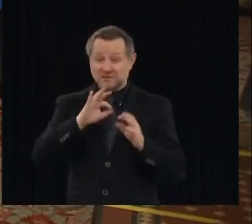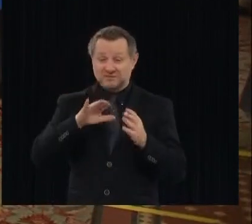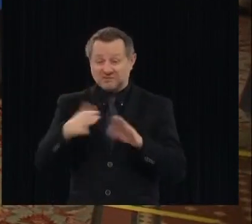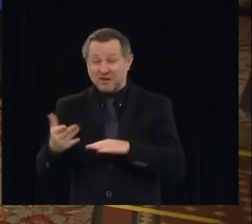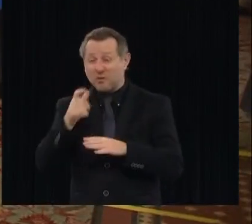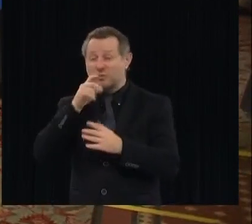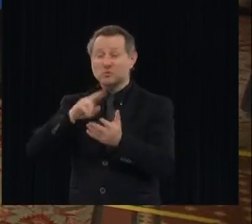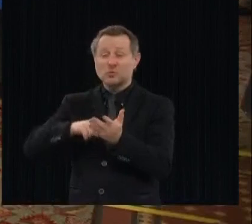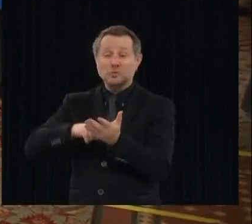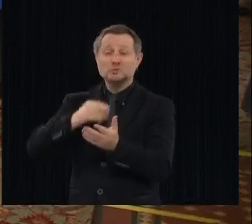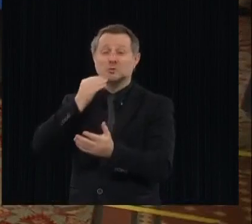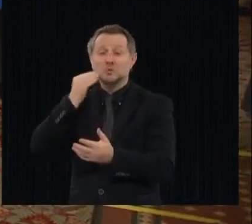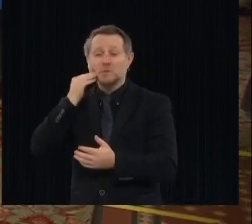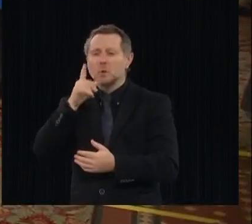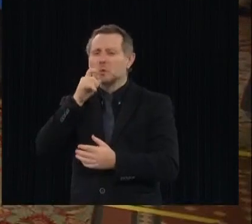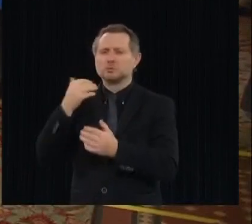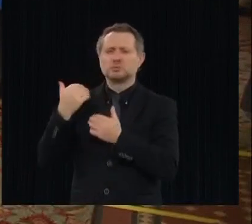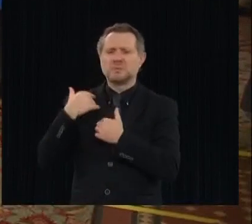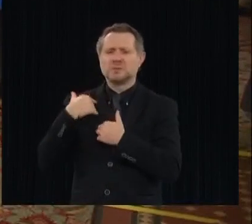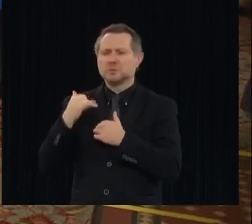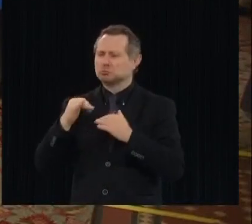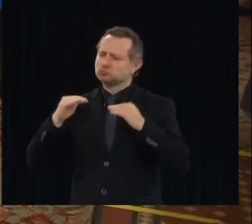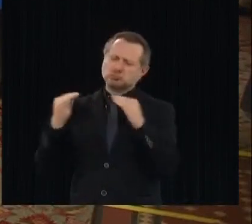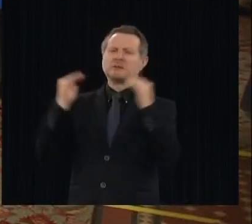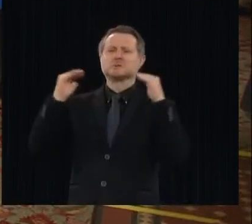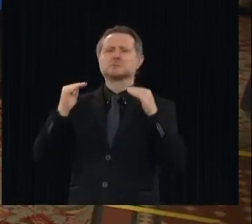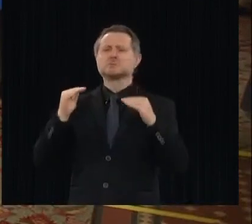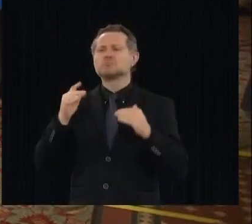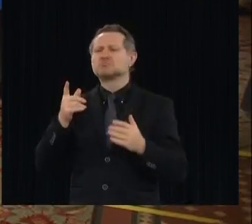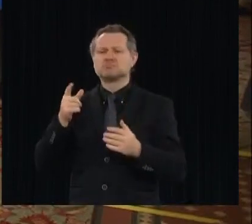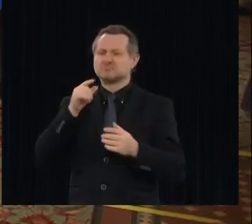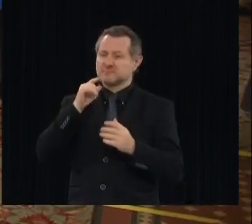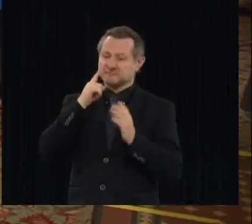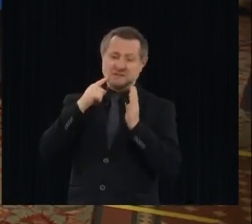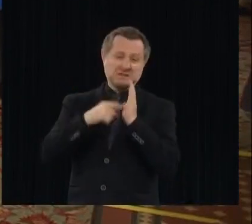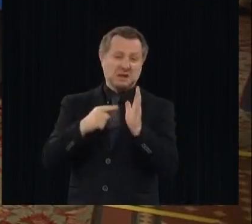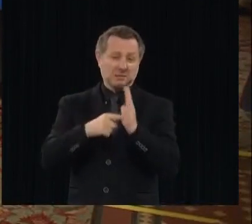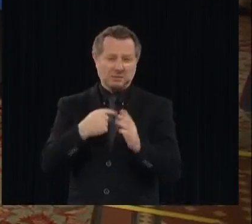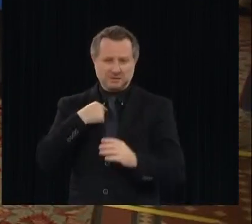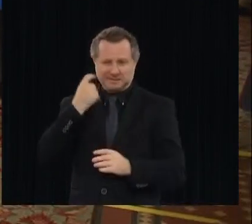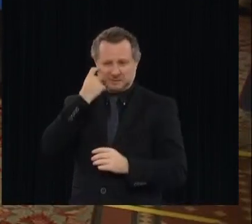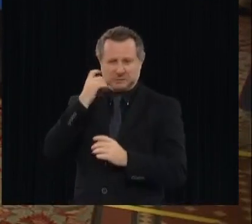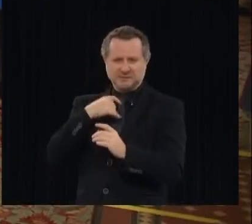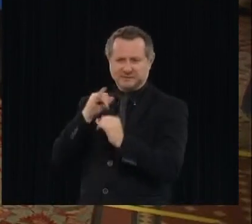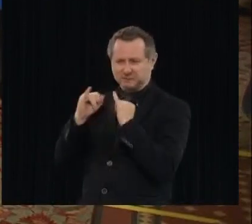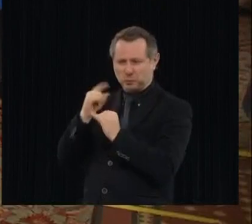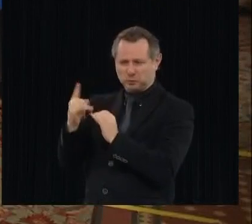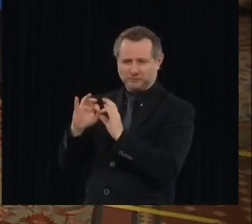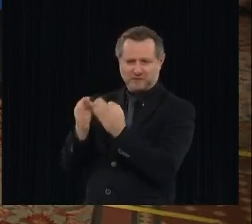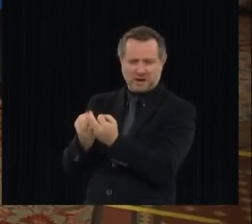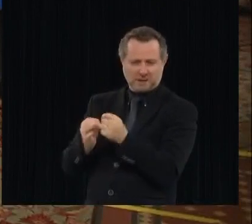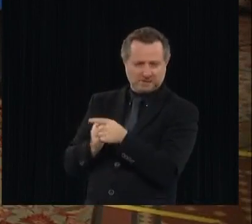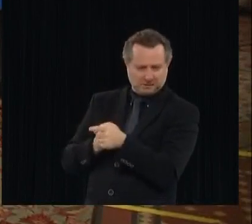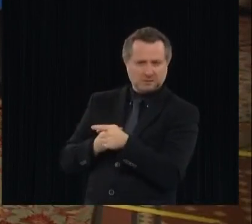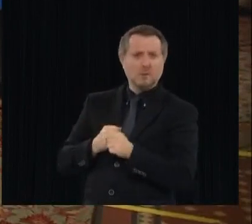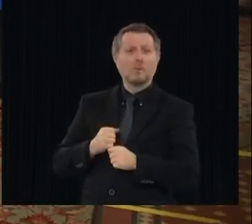TO FAMILY BHOS HAVE SUFFERED LOSSES INSIDE NURSING HOMES AND THEY'RE LOOKING FOR ACCOUNTABILITY AND THEY'D LIKE